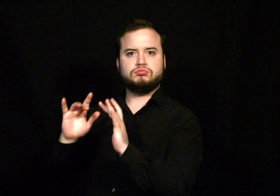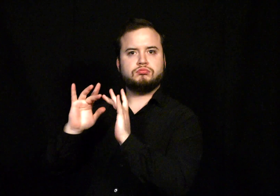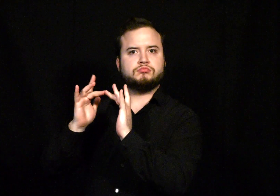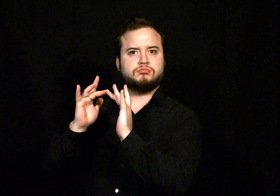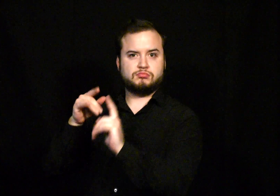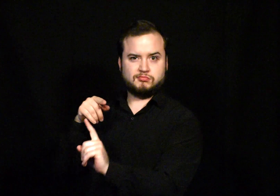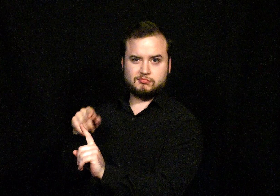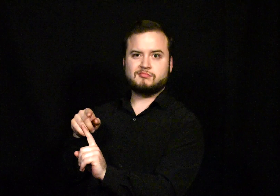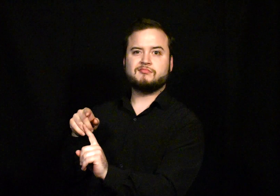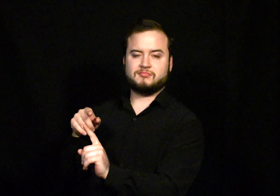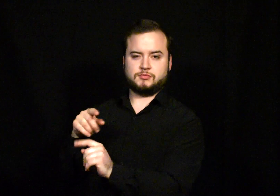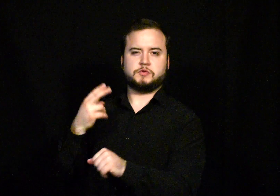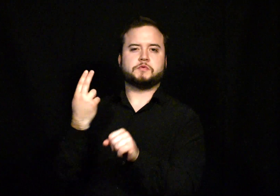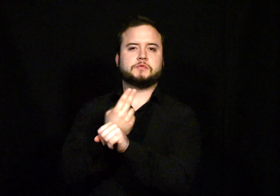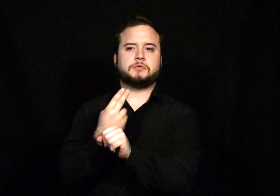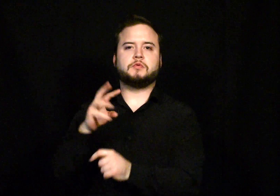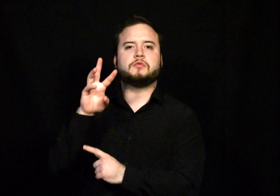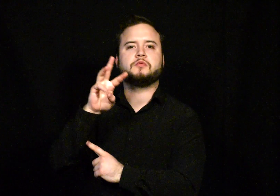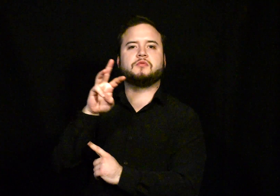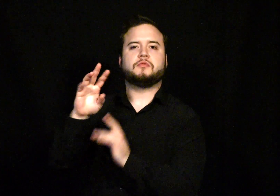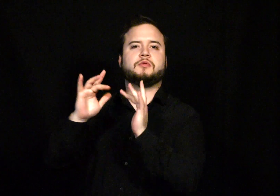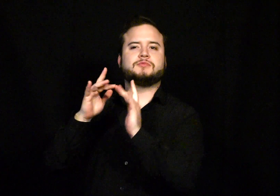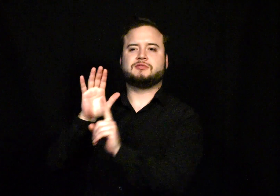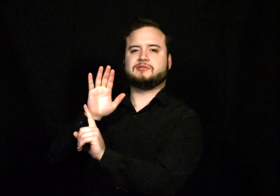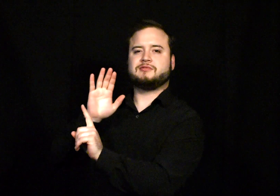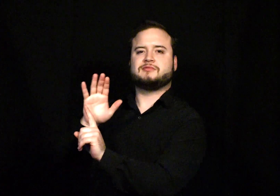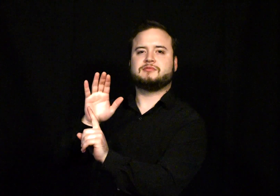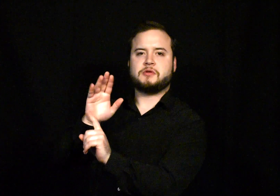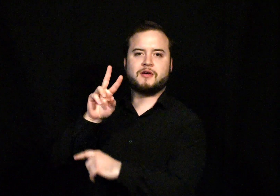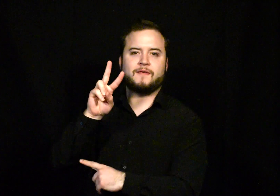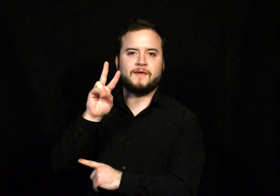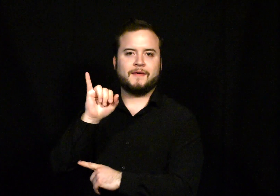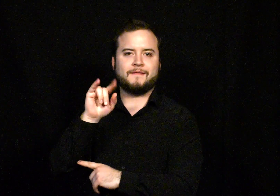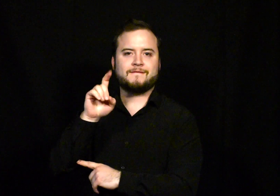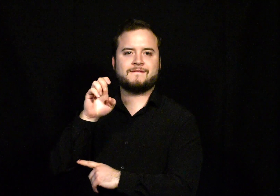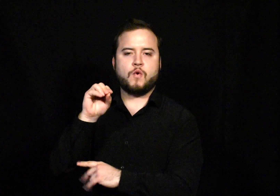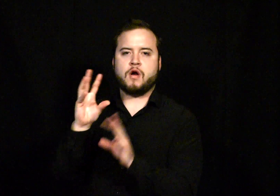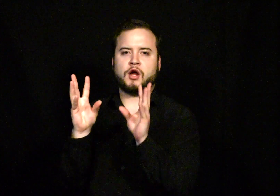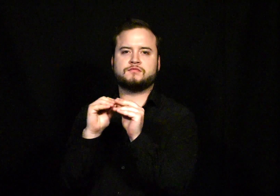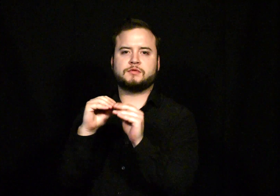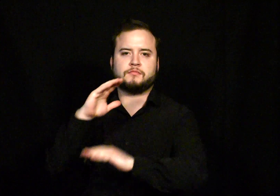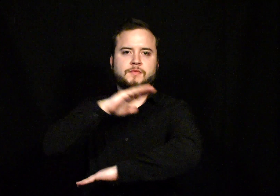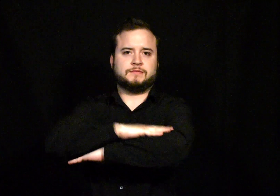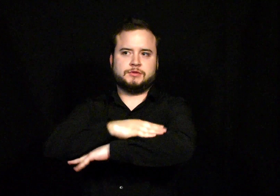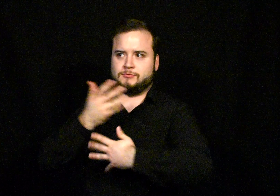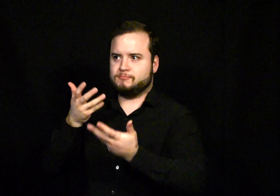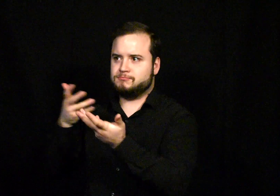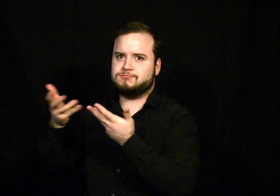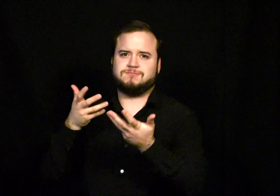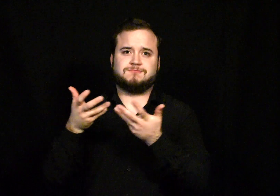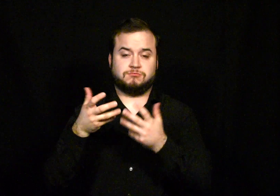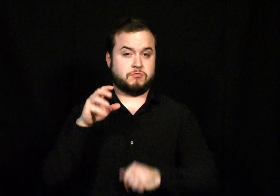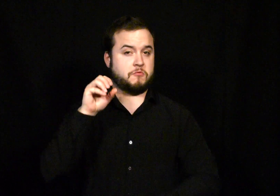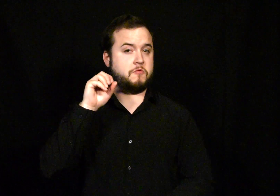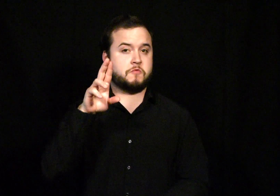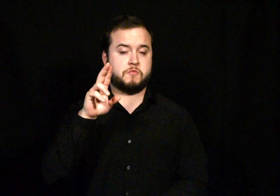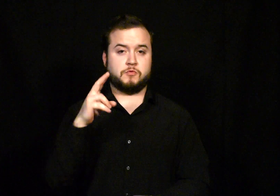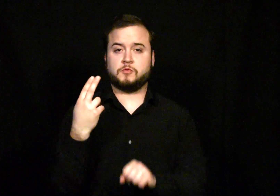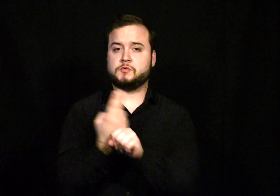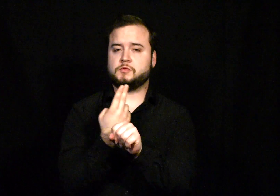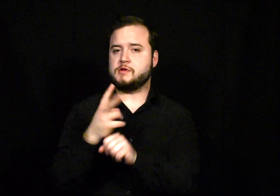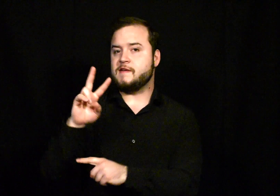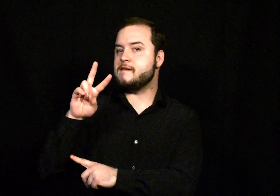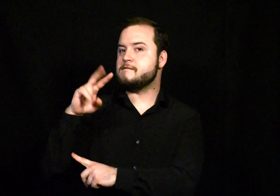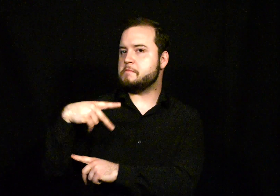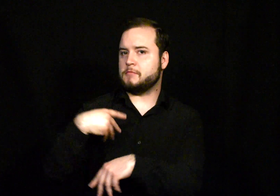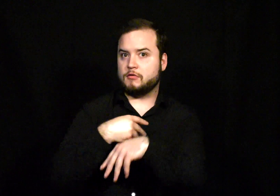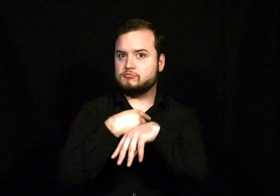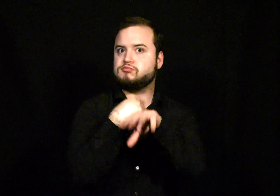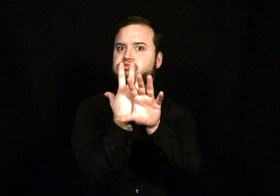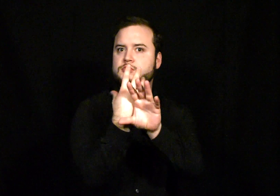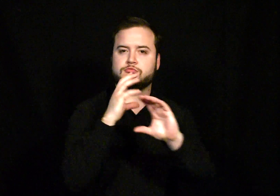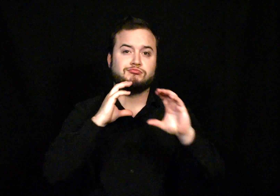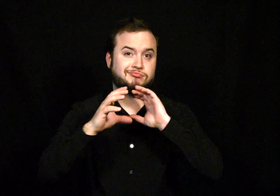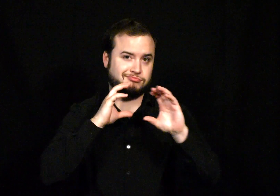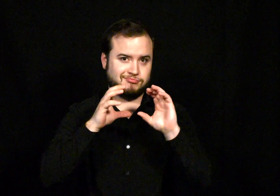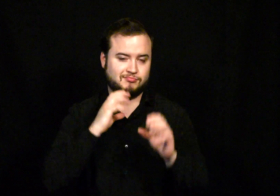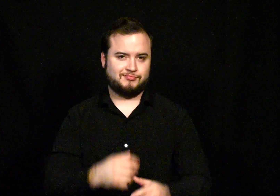web-based videoconferencing platforms and/or videophone communication.